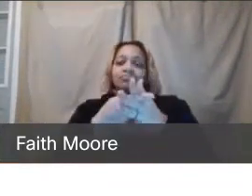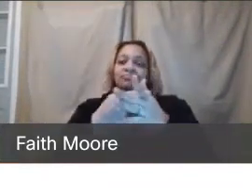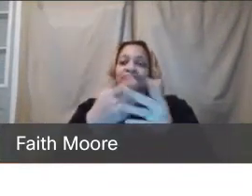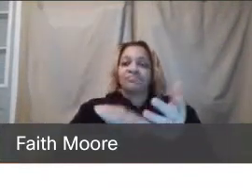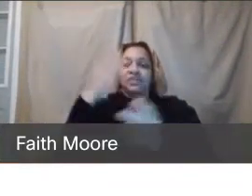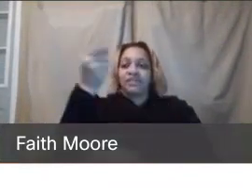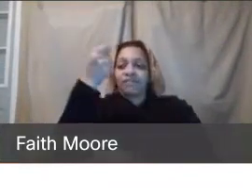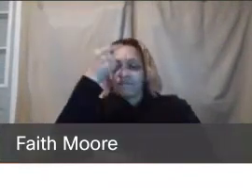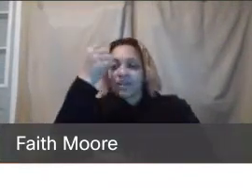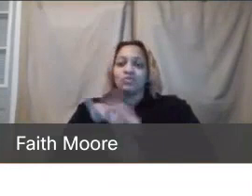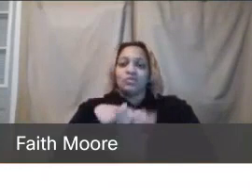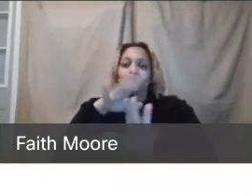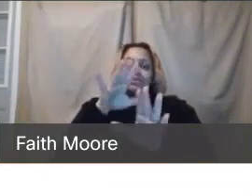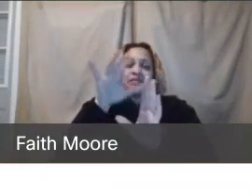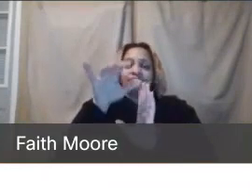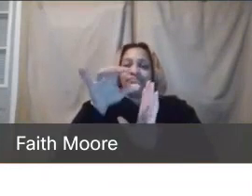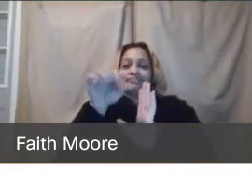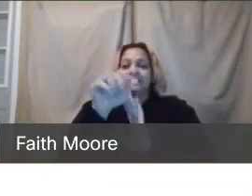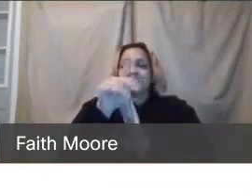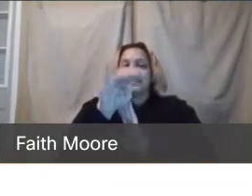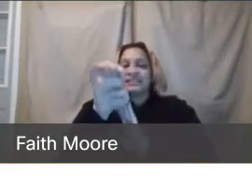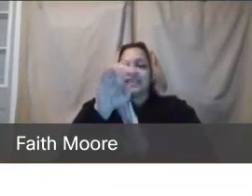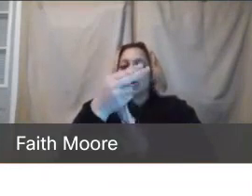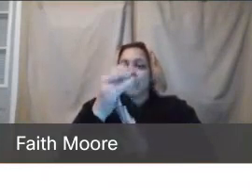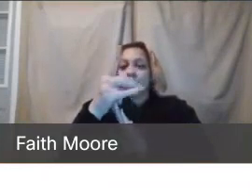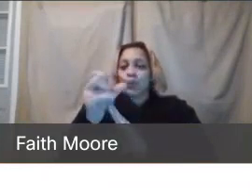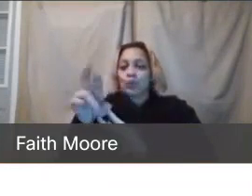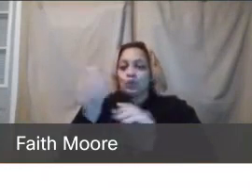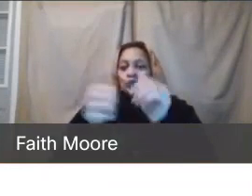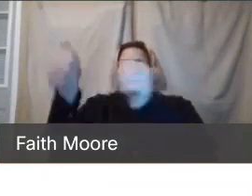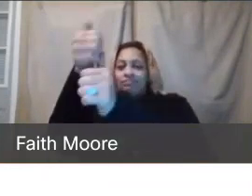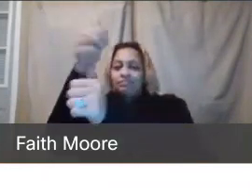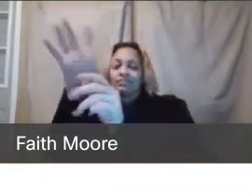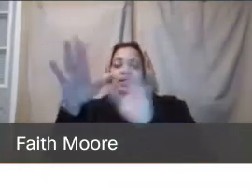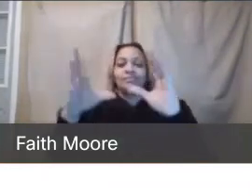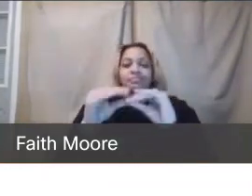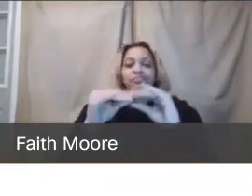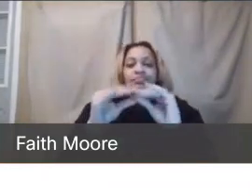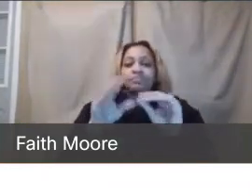meetings, resolution of comments, or concerns related to those meetings a 2nd, public meeting,